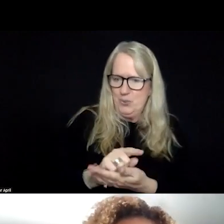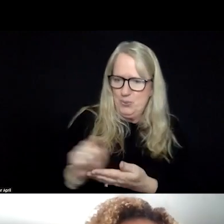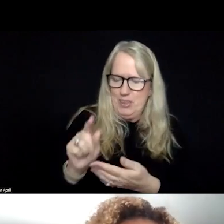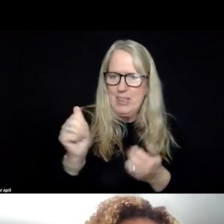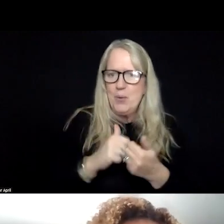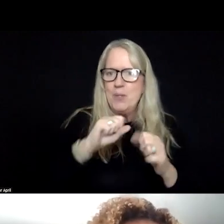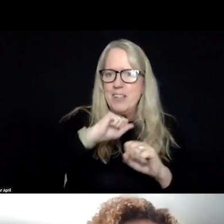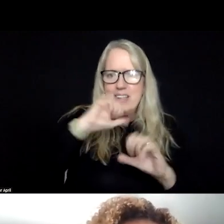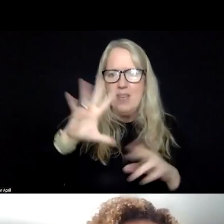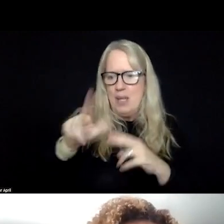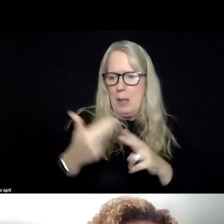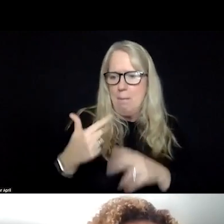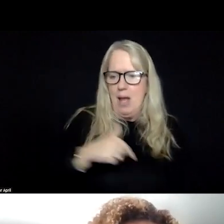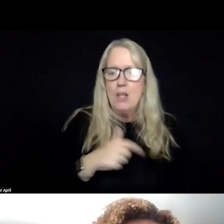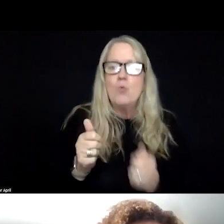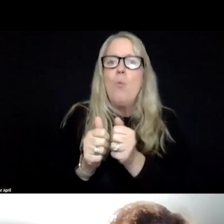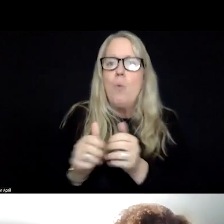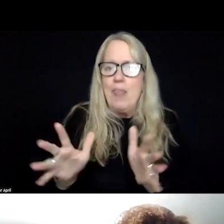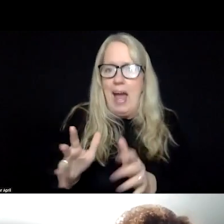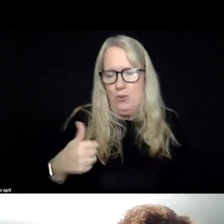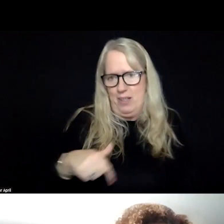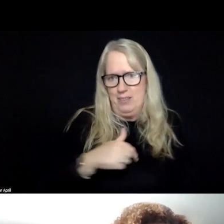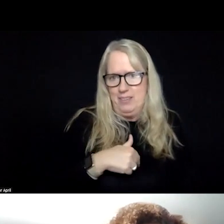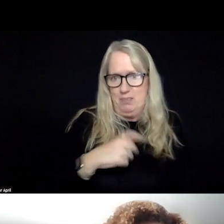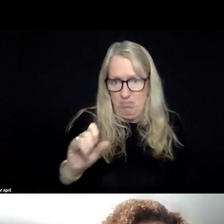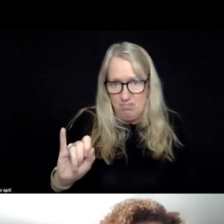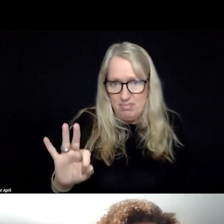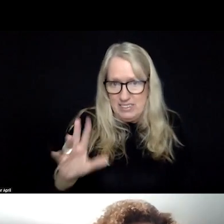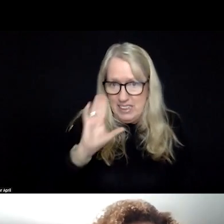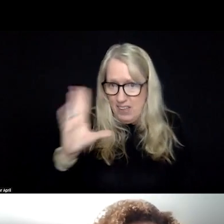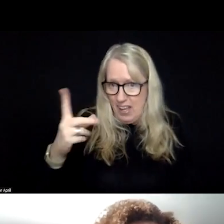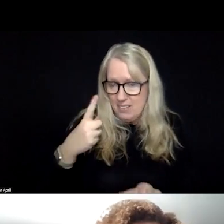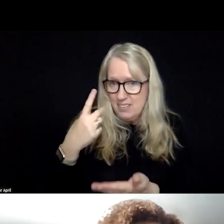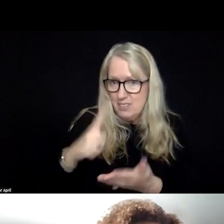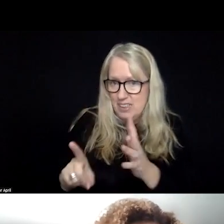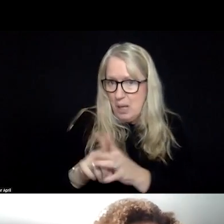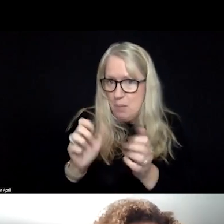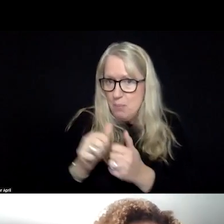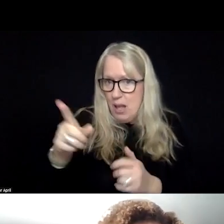ABOUT US WITHOUT US. I DON'T KNOW IF THAT CAME UP IN THE CONVERSATION